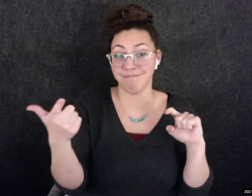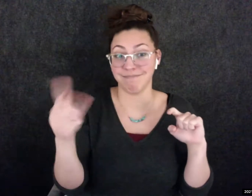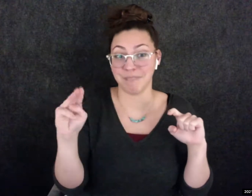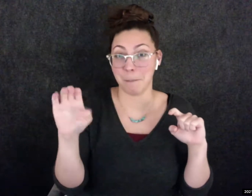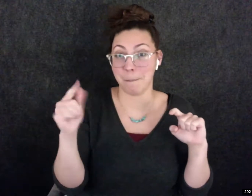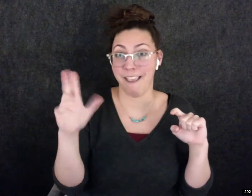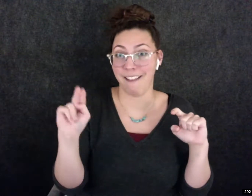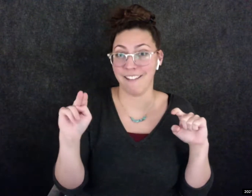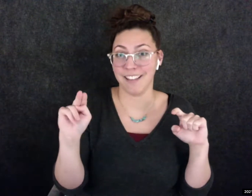the demo back.